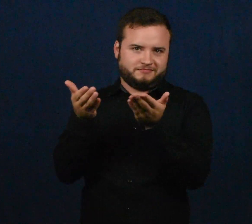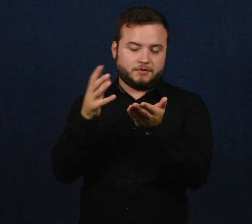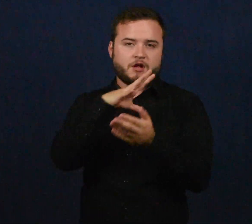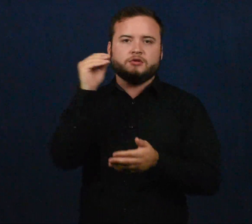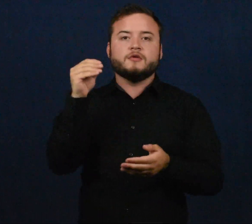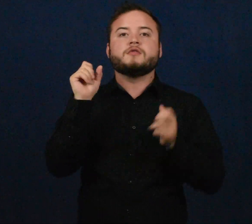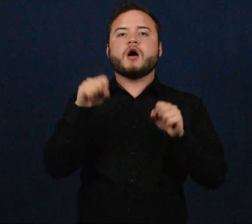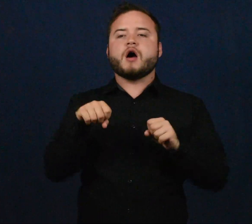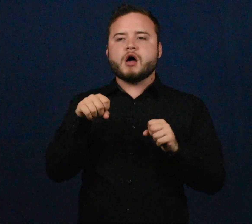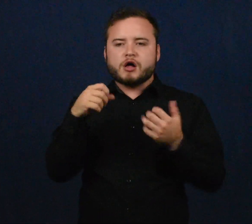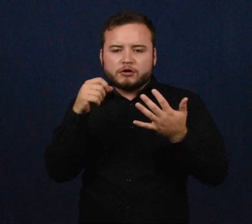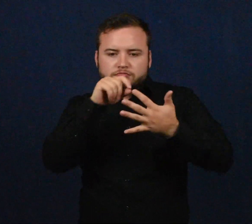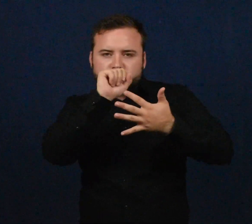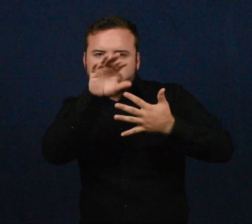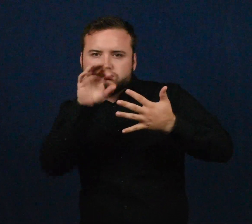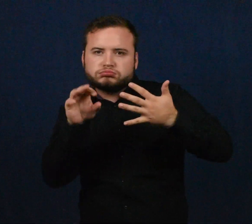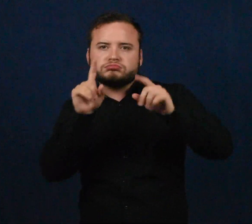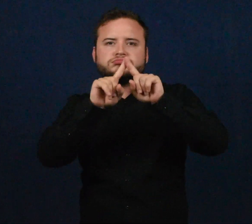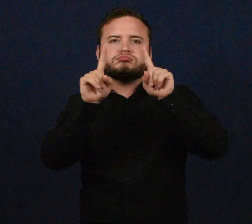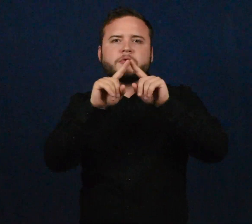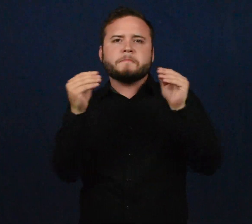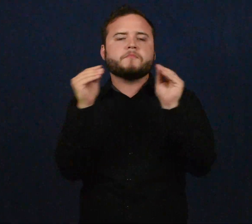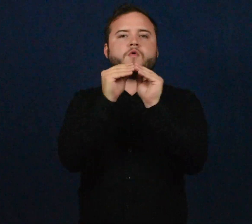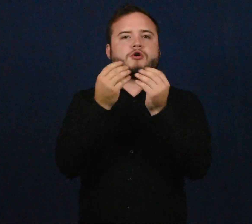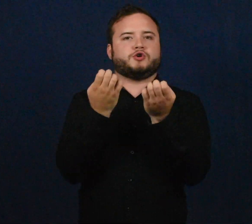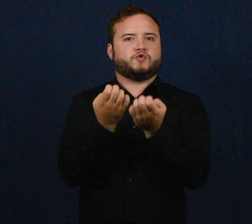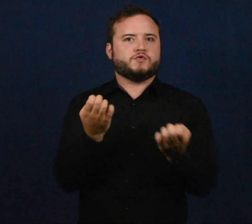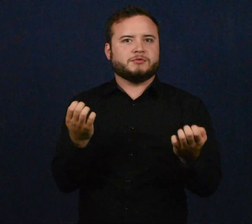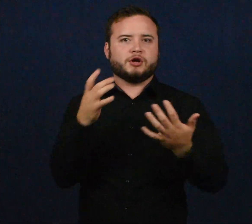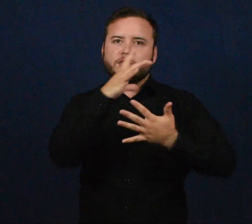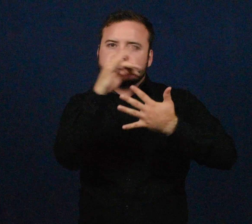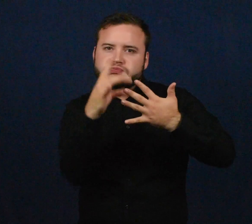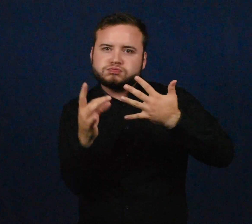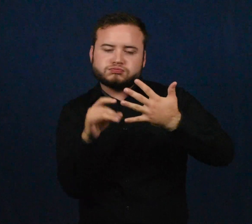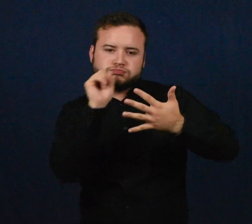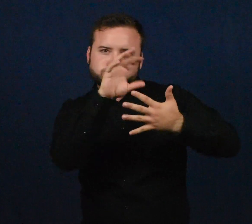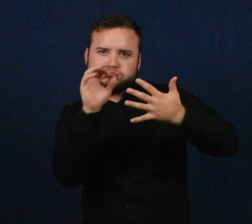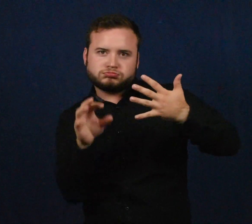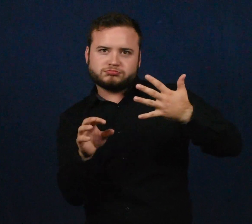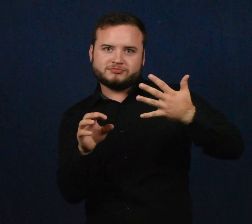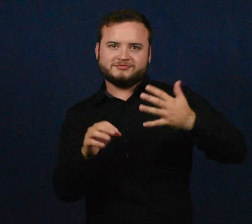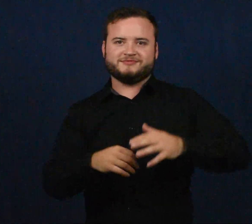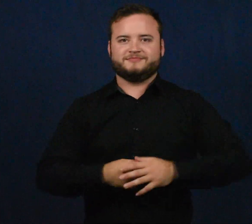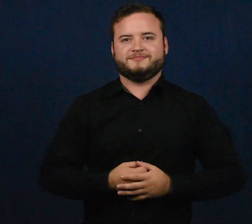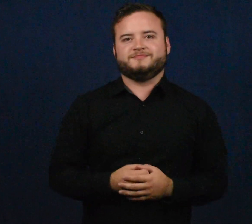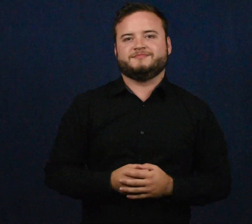and provide more equipment options.